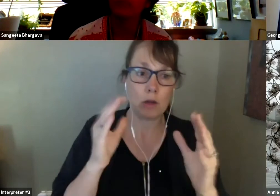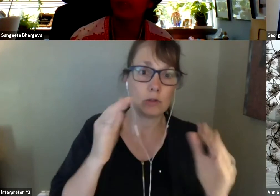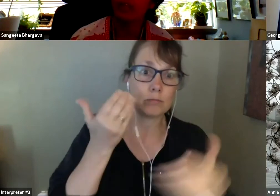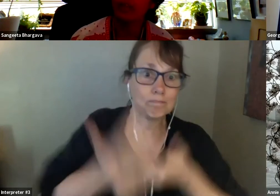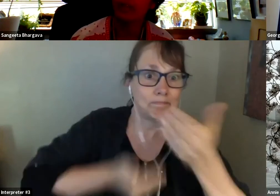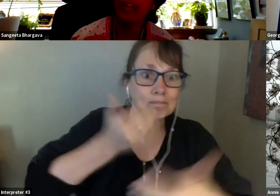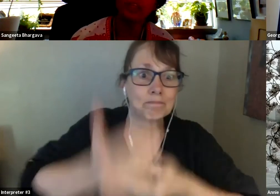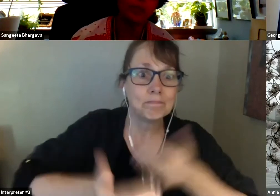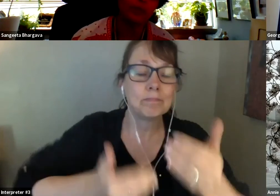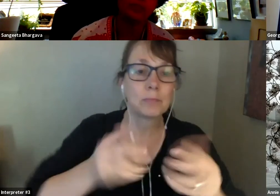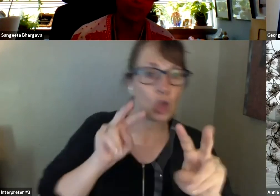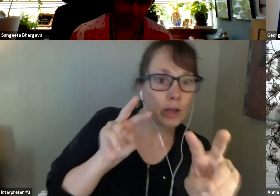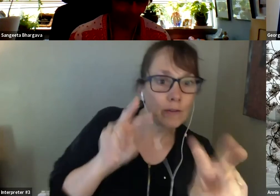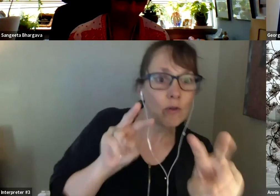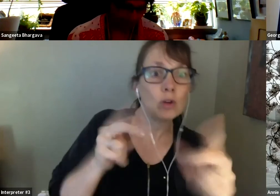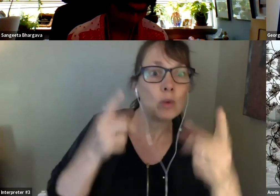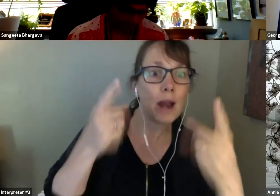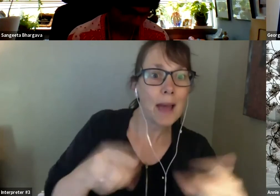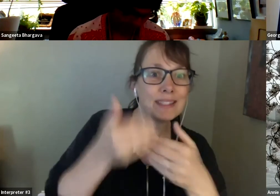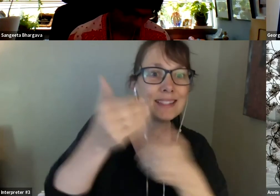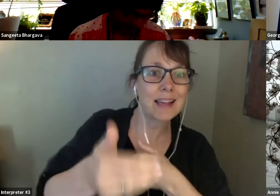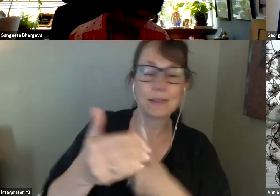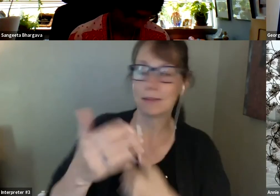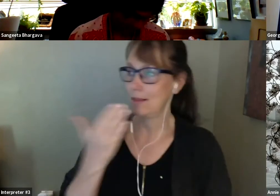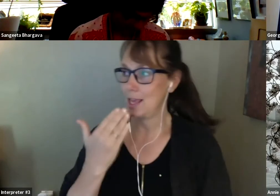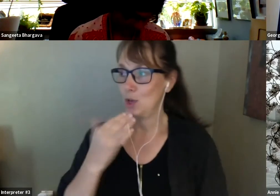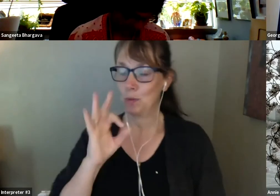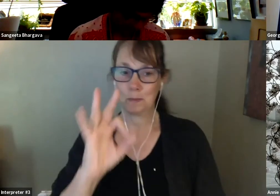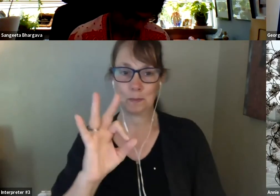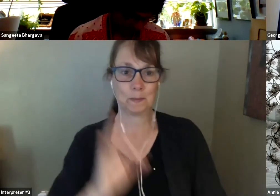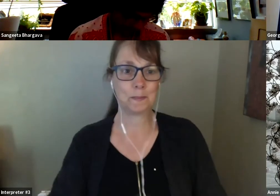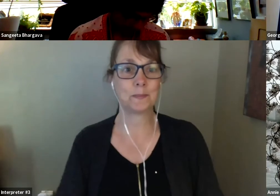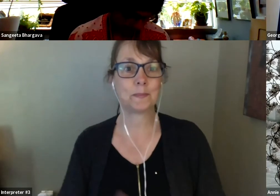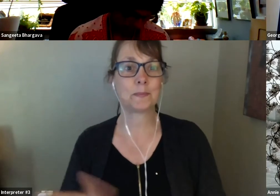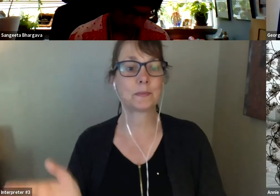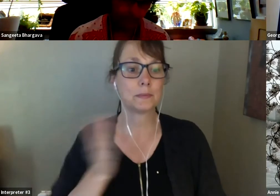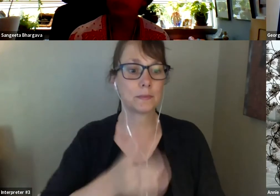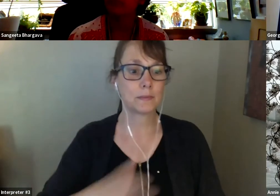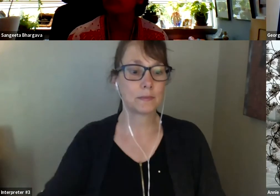Thank you. SCHAFFNER: And then a question from Council